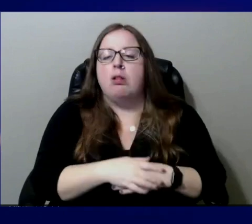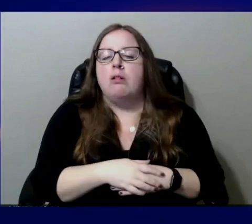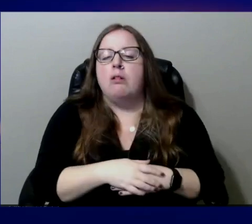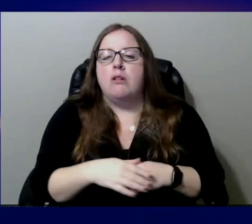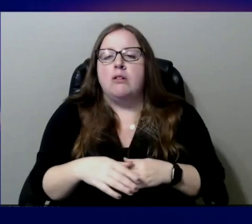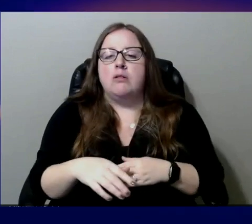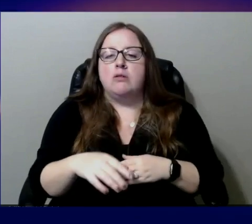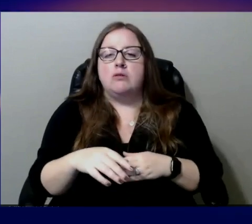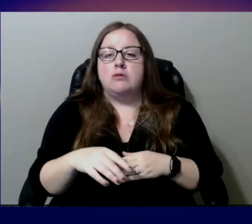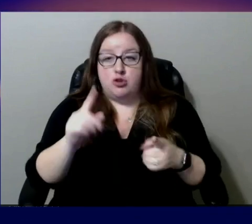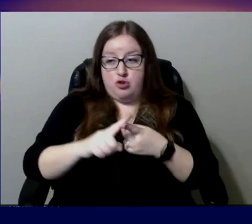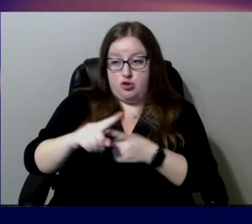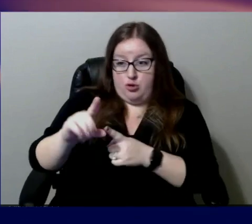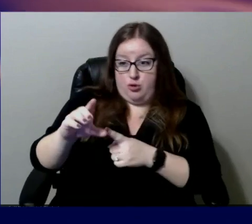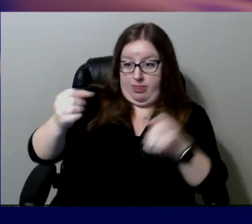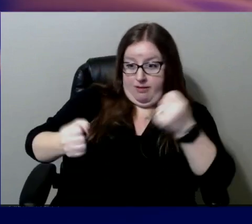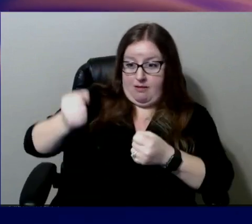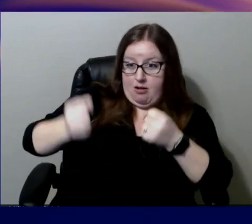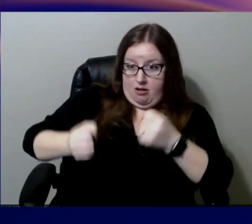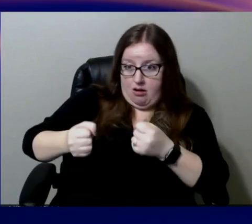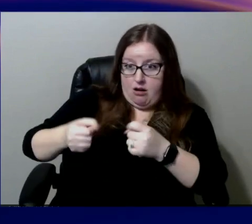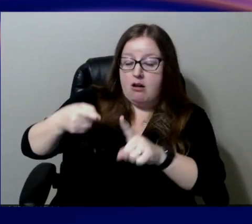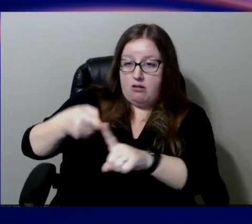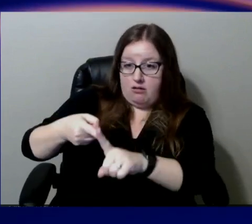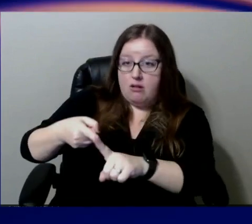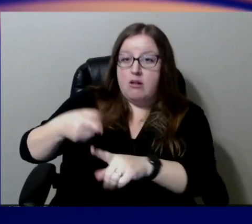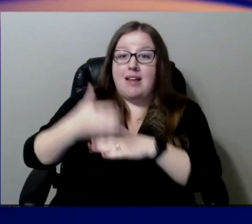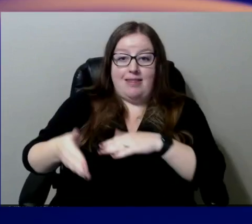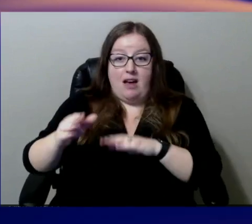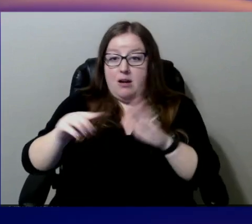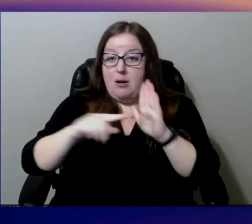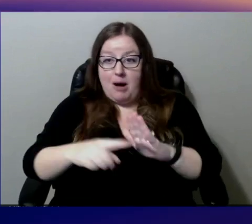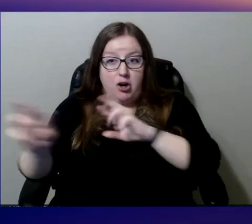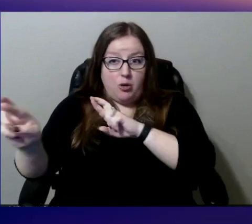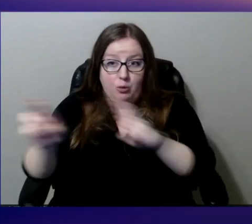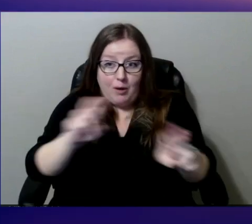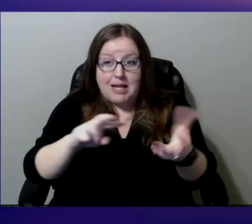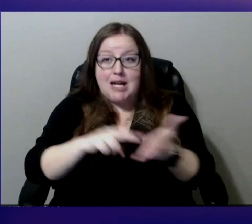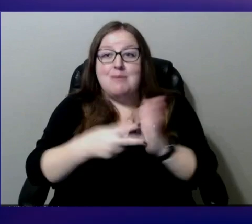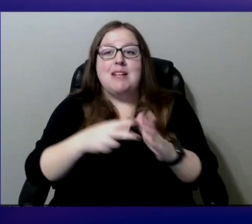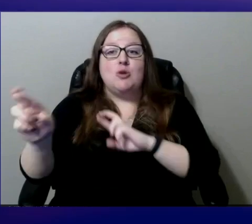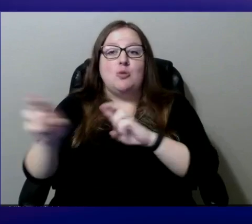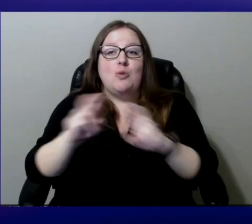and then once you have your model ready you are ready to compete in the AWS DeepRacer League